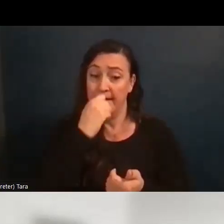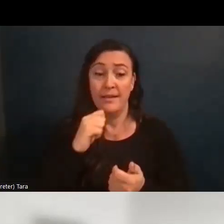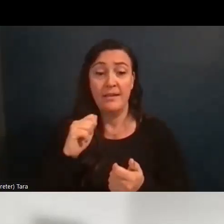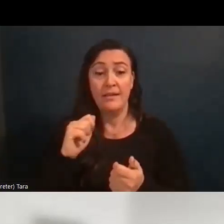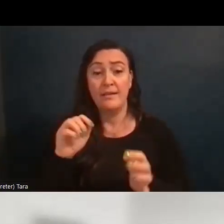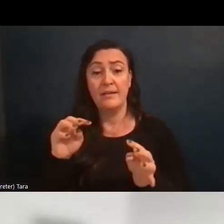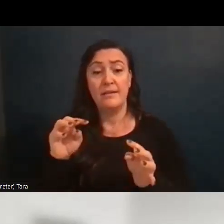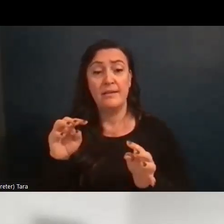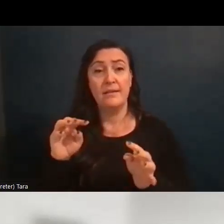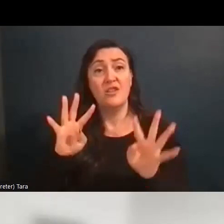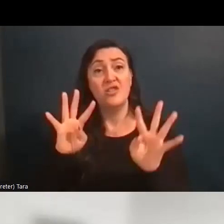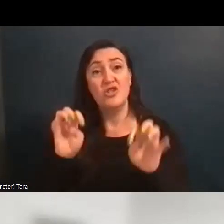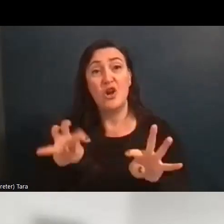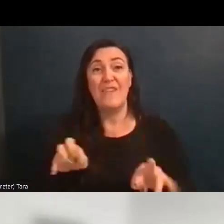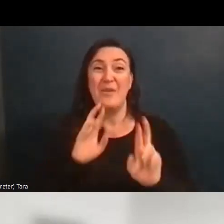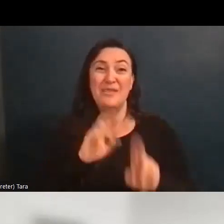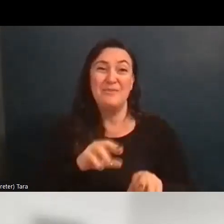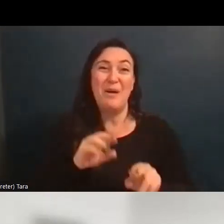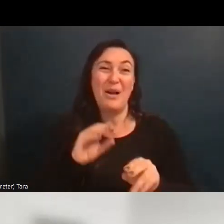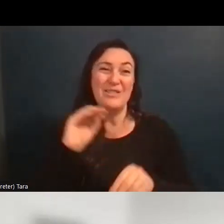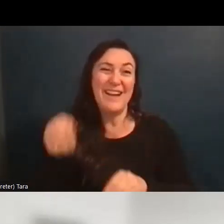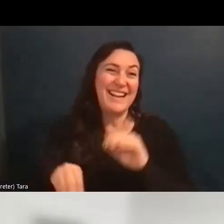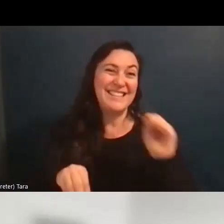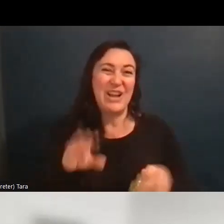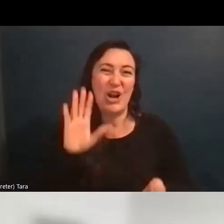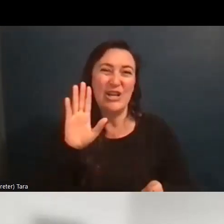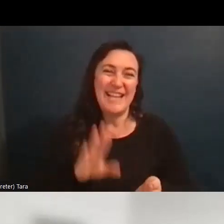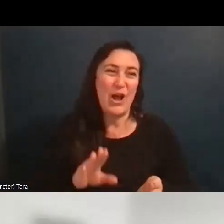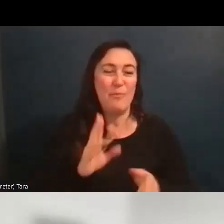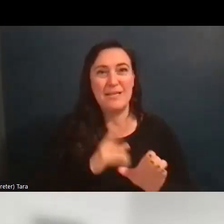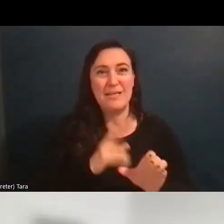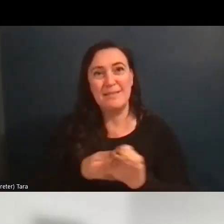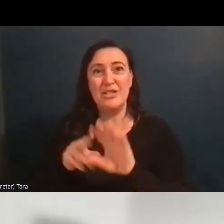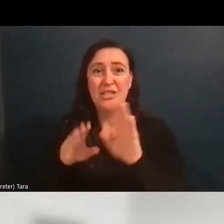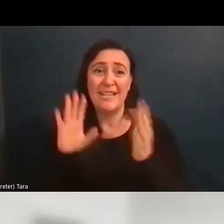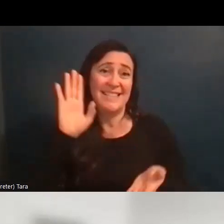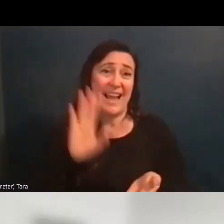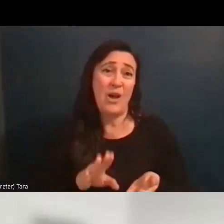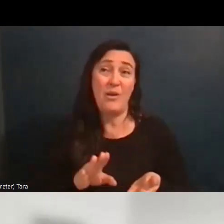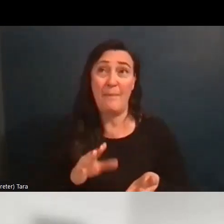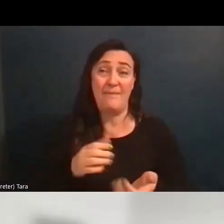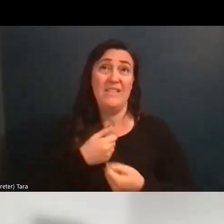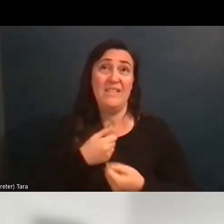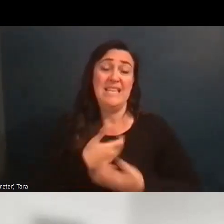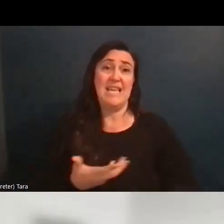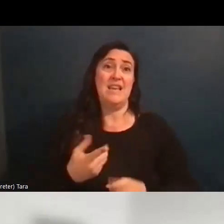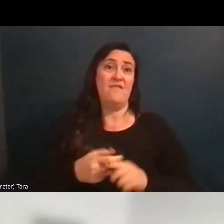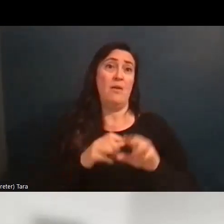down, participation is down. People have a lot of fatigue from online participation in a post pandemic world.